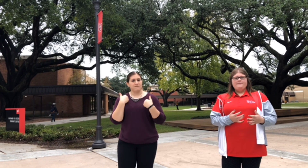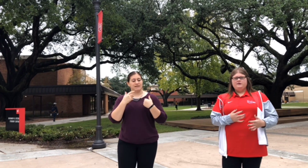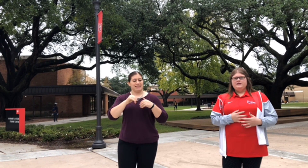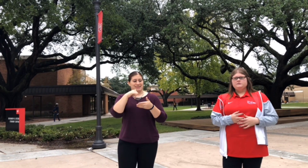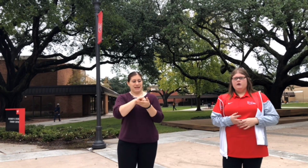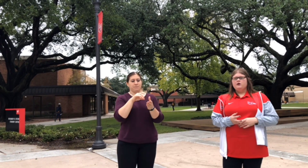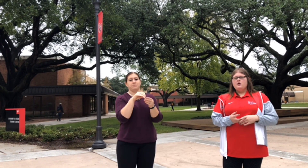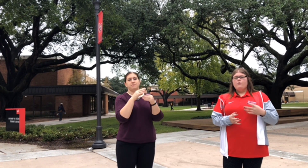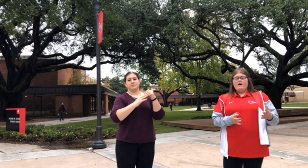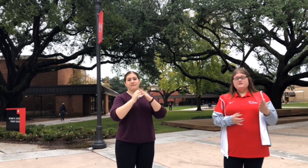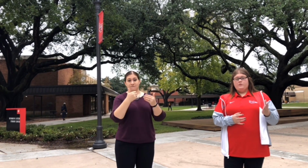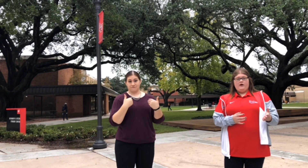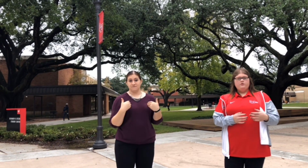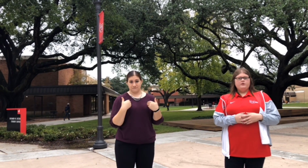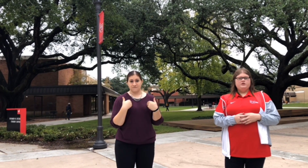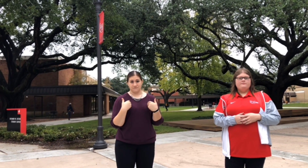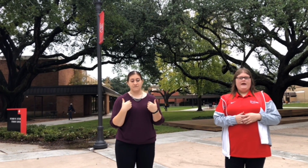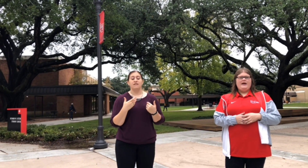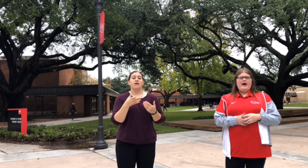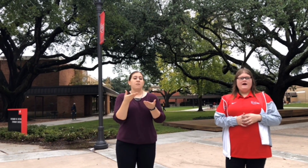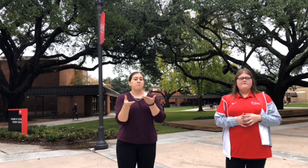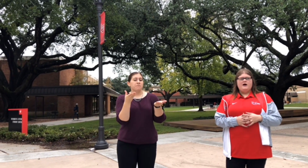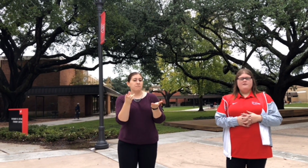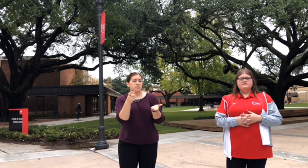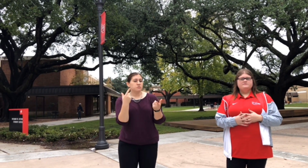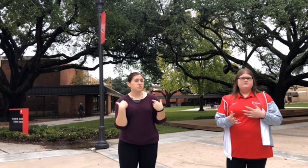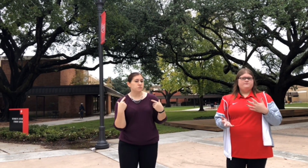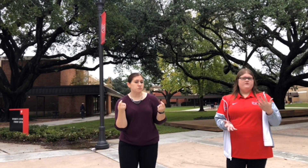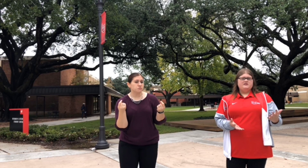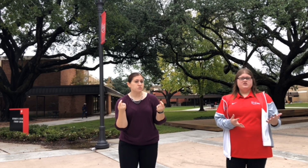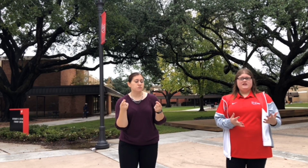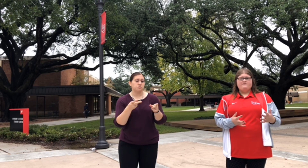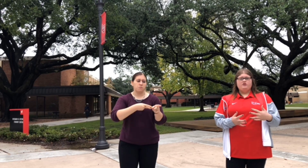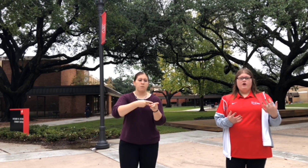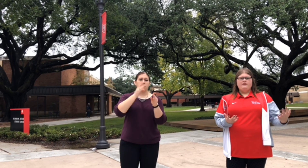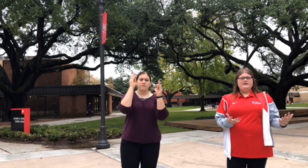that building, as well, where you may have some professors who have you go in